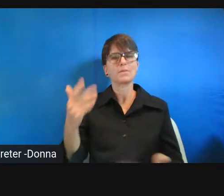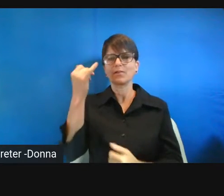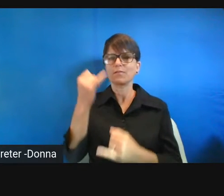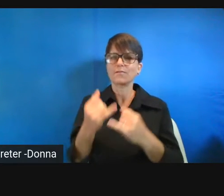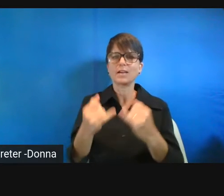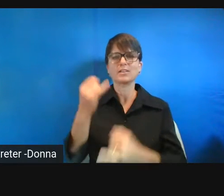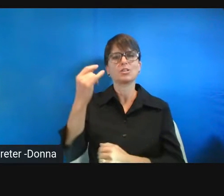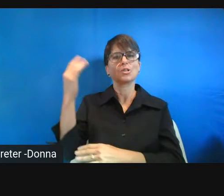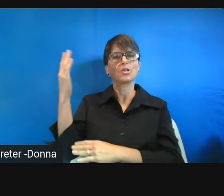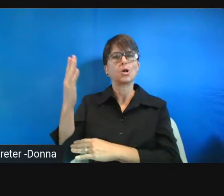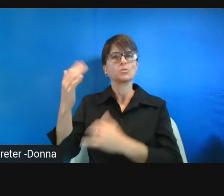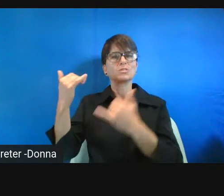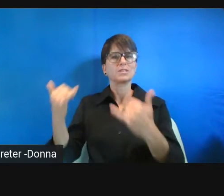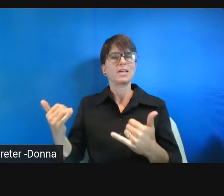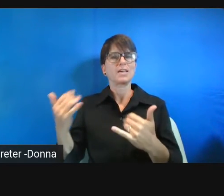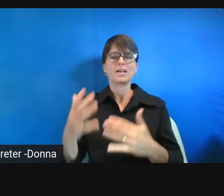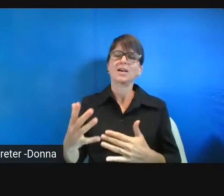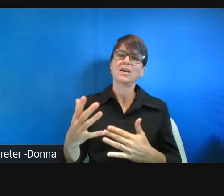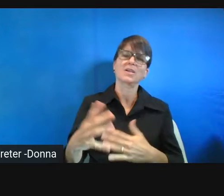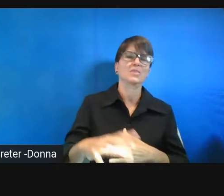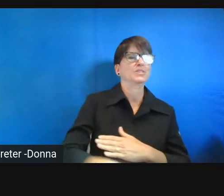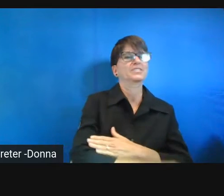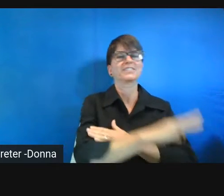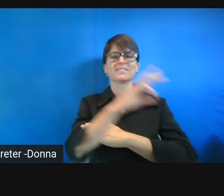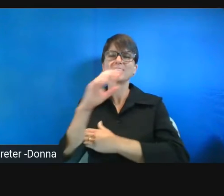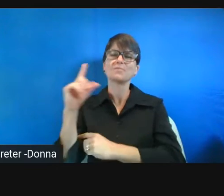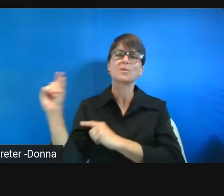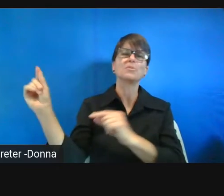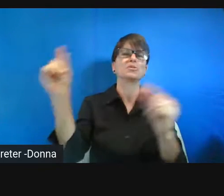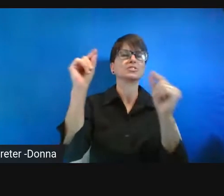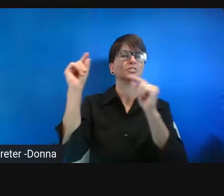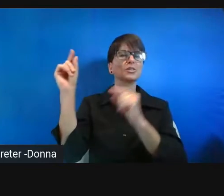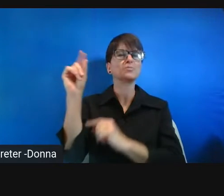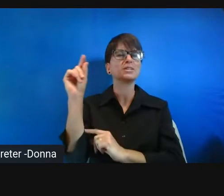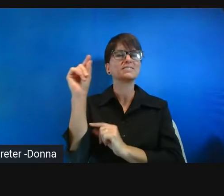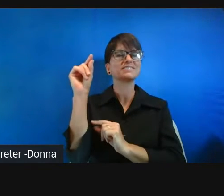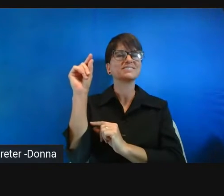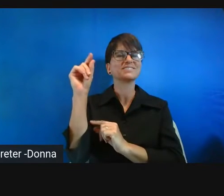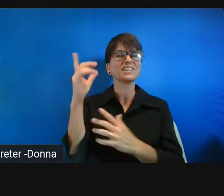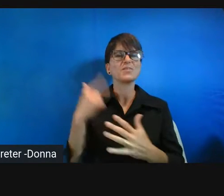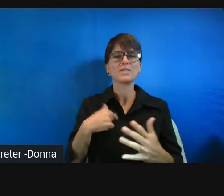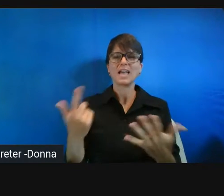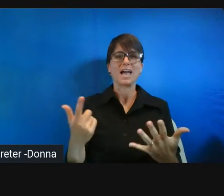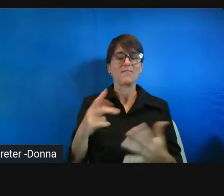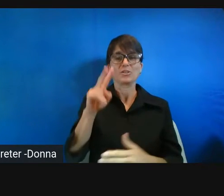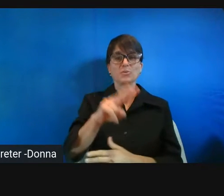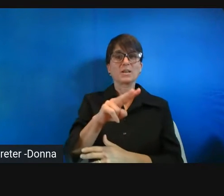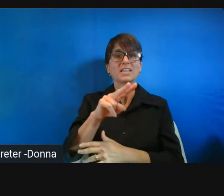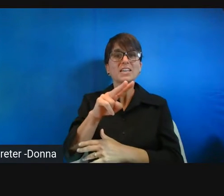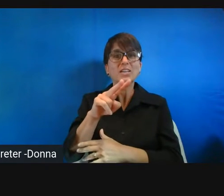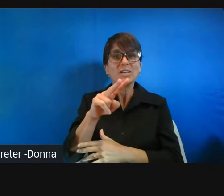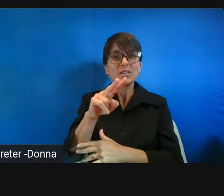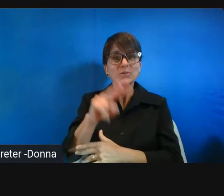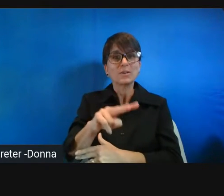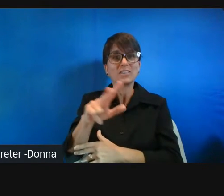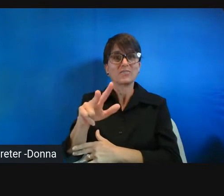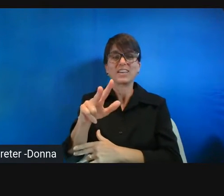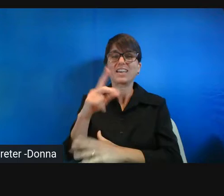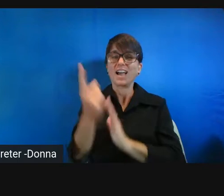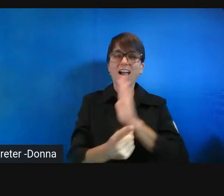Gang, the sun is up, the birds are chirping, and we've made it through a full 23 hours of learning and sharing about accessibility and WordPress.